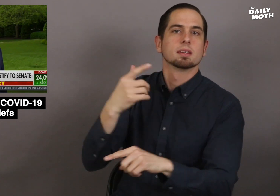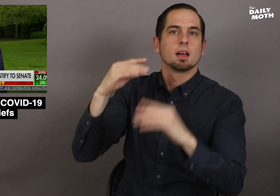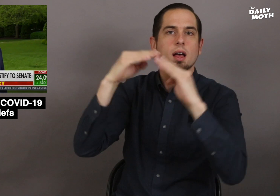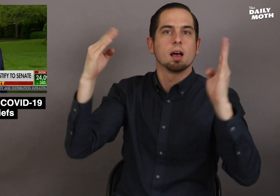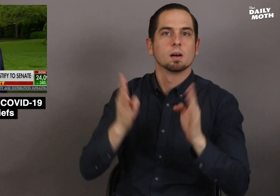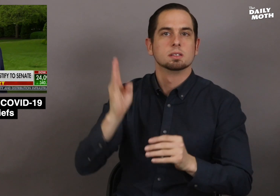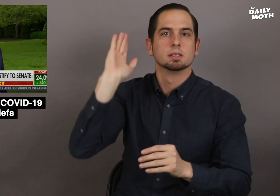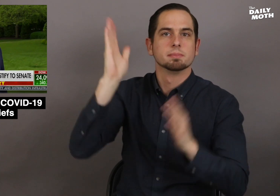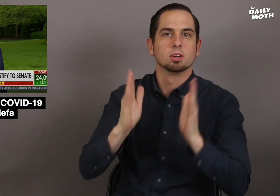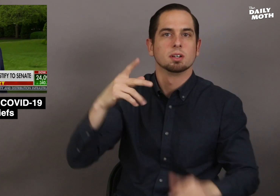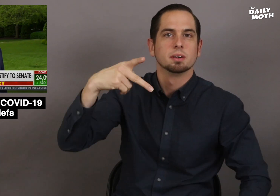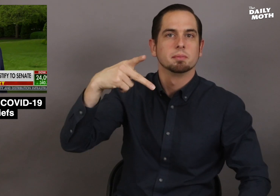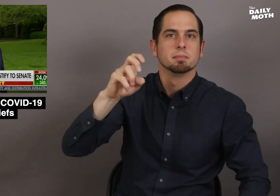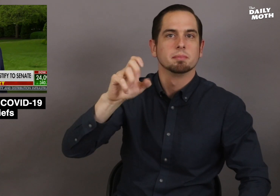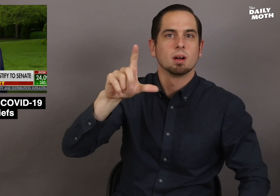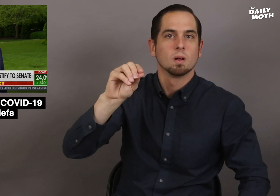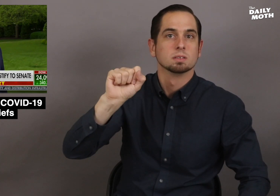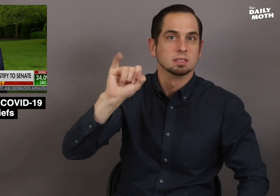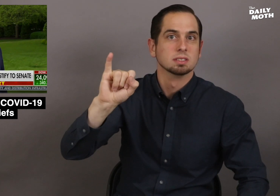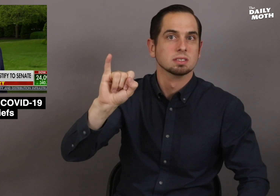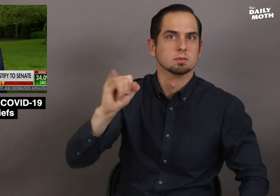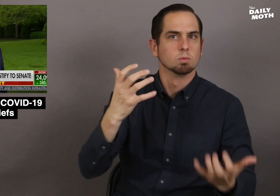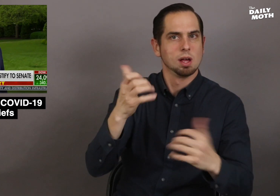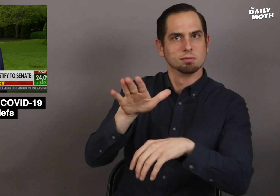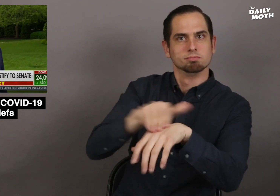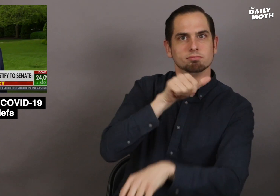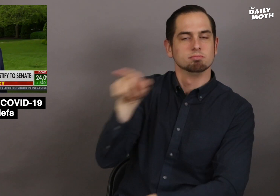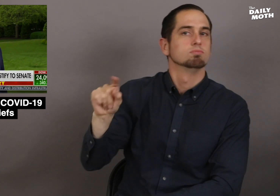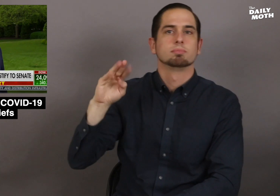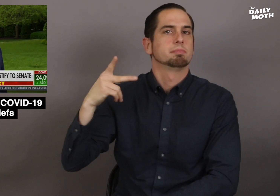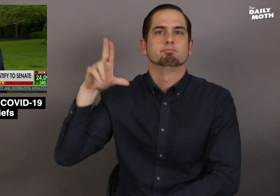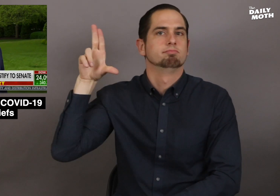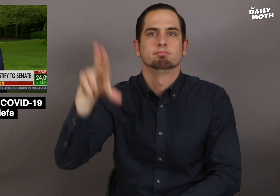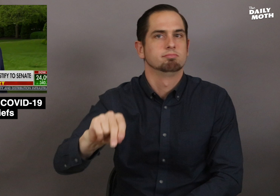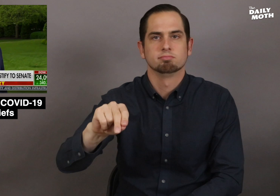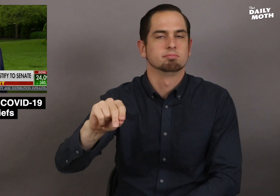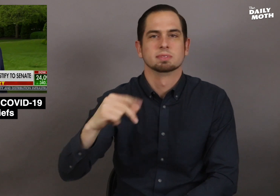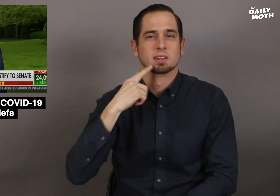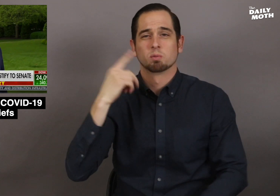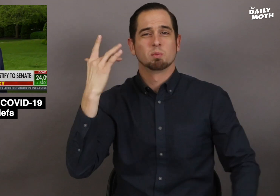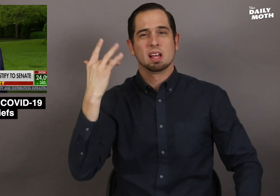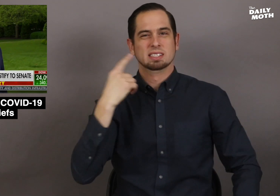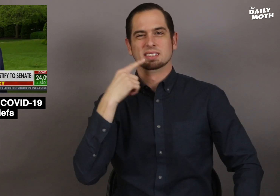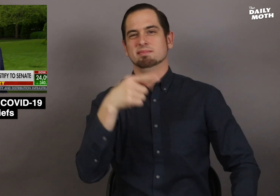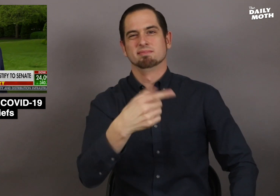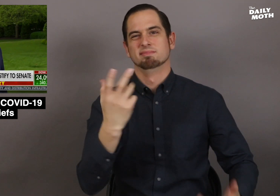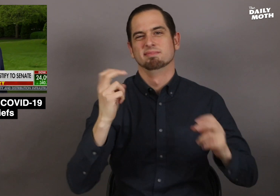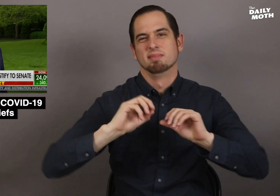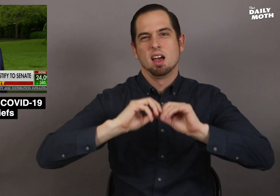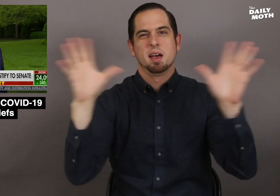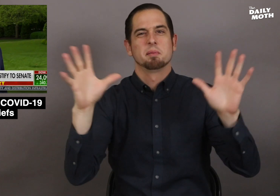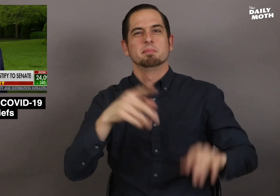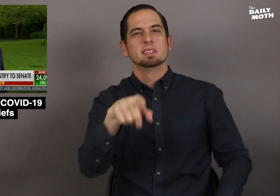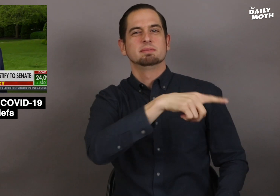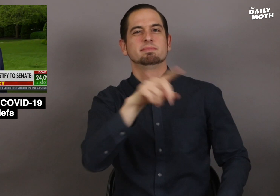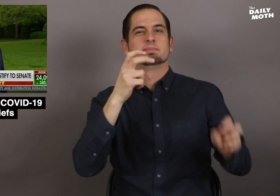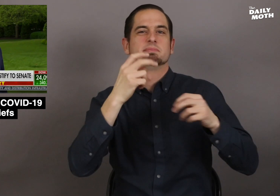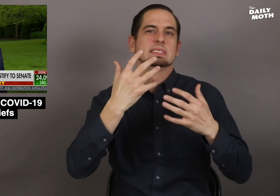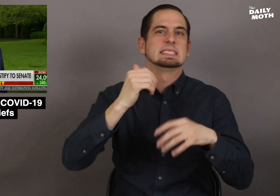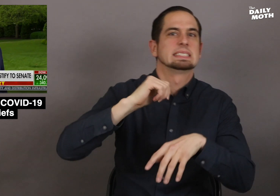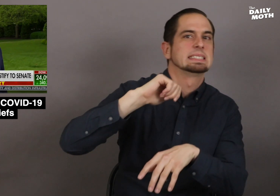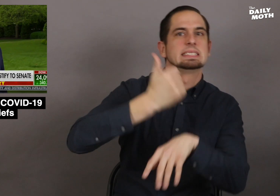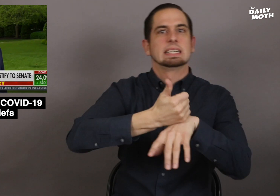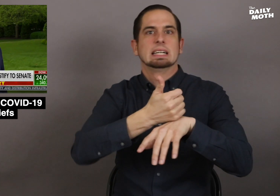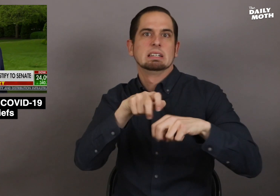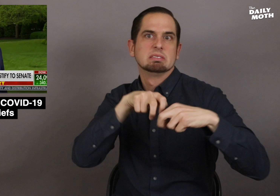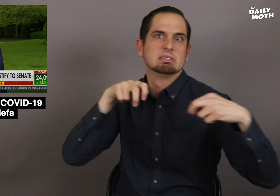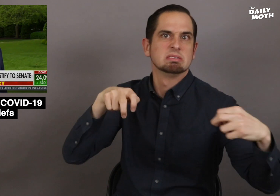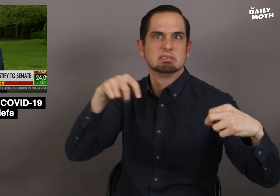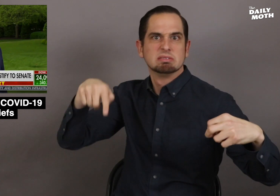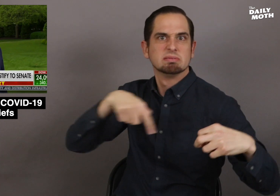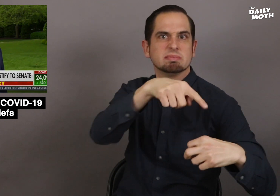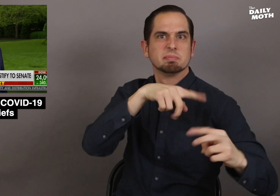by Speaker Pelosi because it would be a setup with